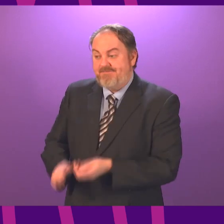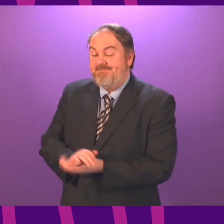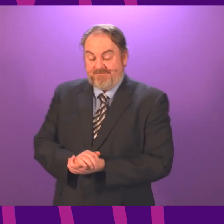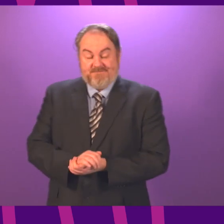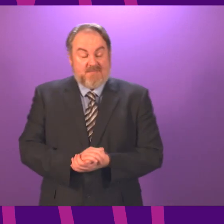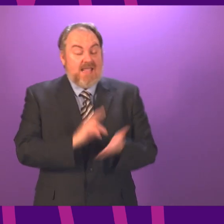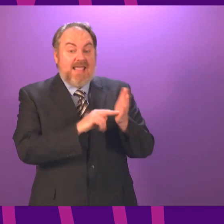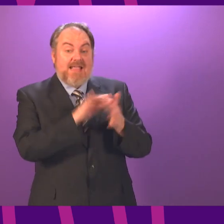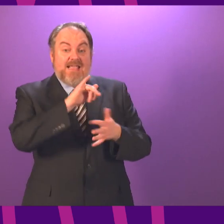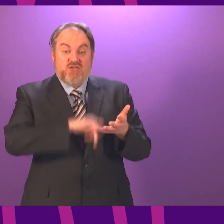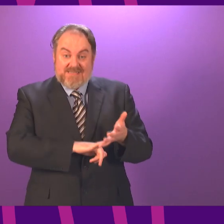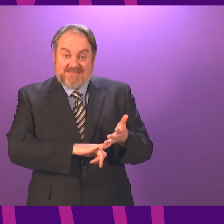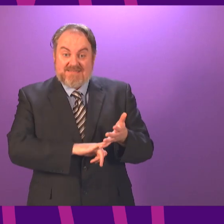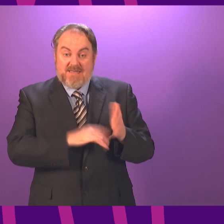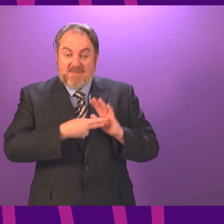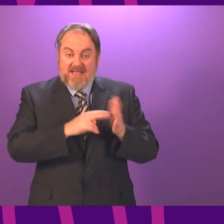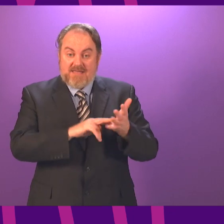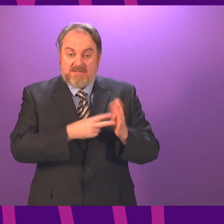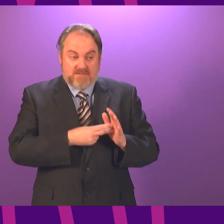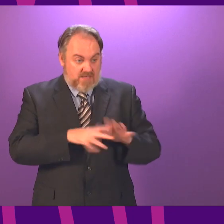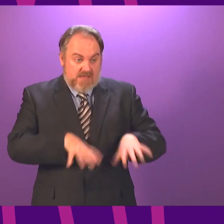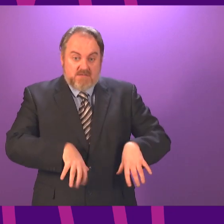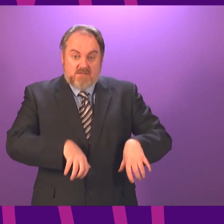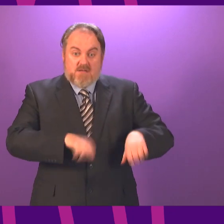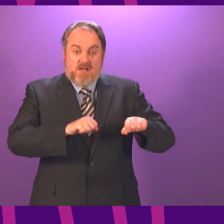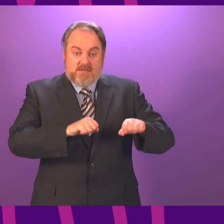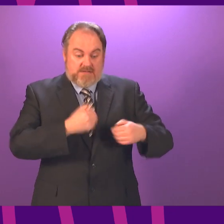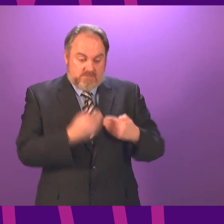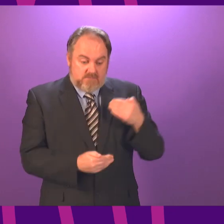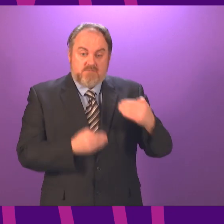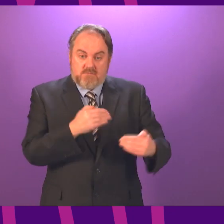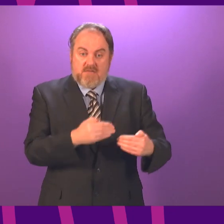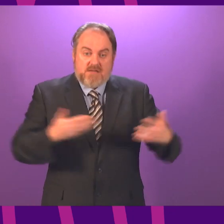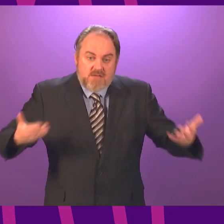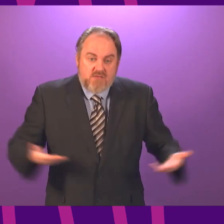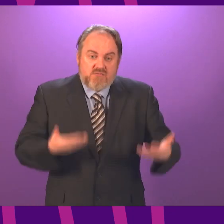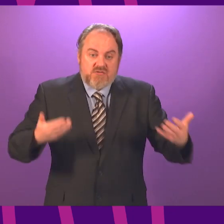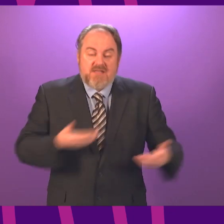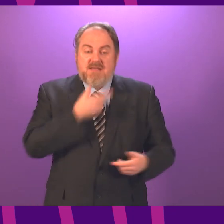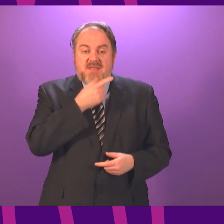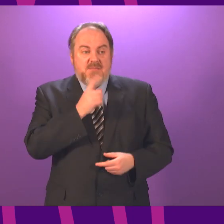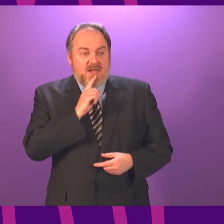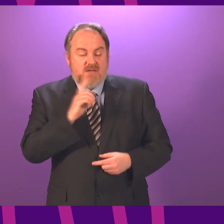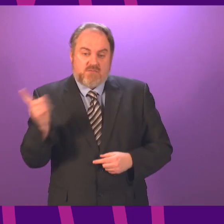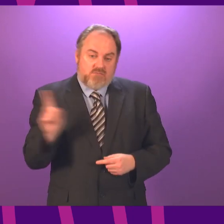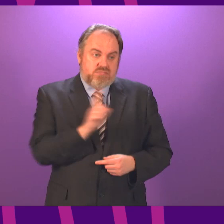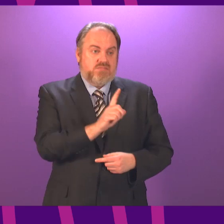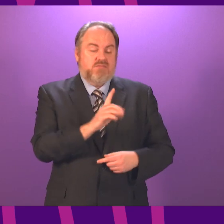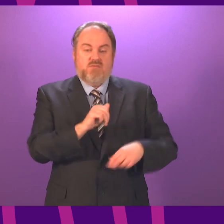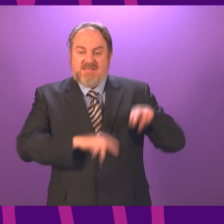treatments, NHS remobilisation is under way. The Cabinet Secretary for Health and Sport keeps Parliament updated on that, and I will ask her to write to members to give a further